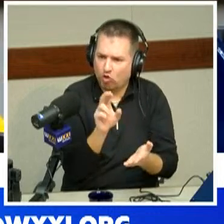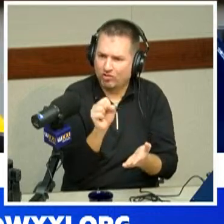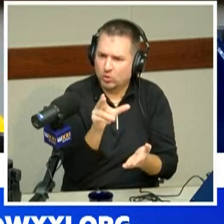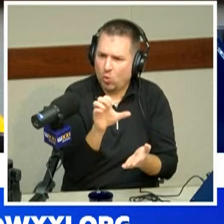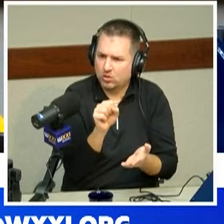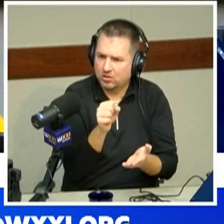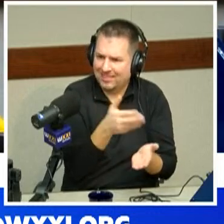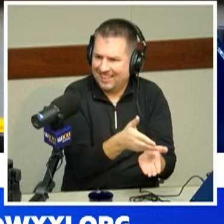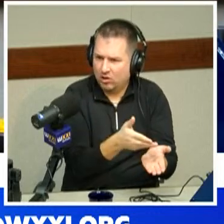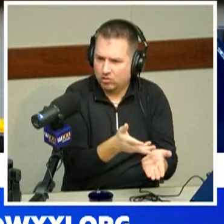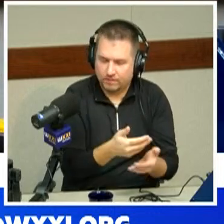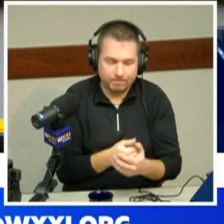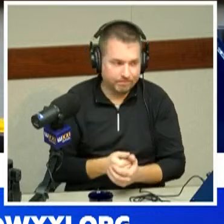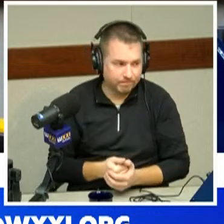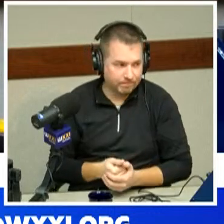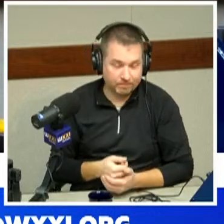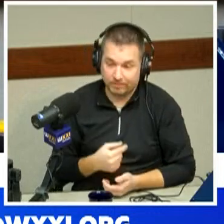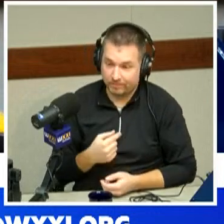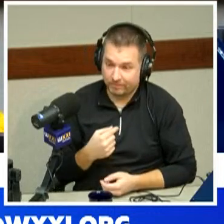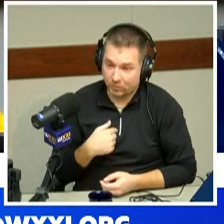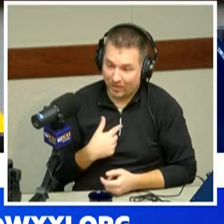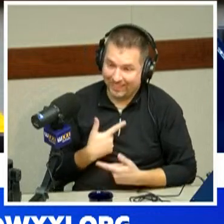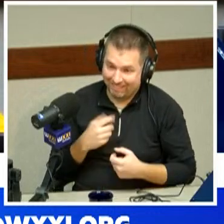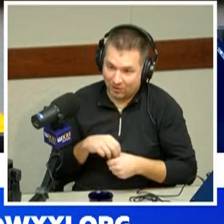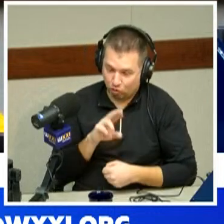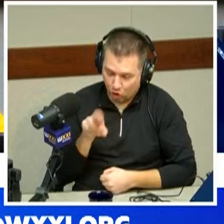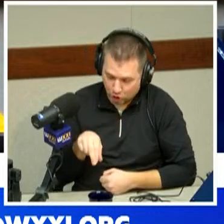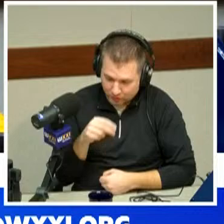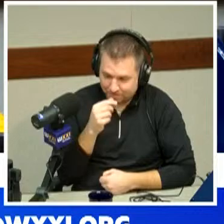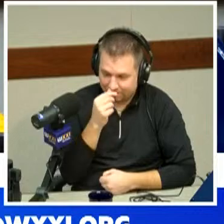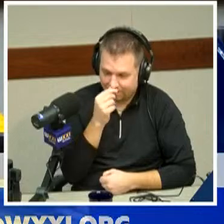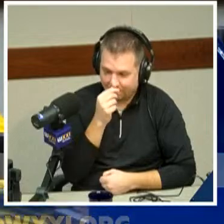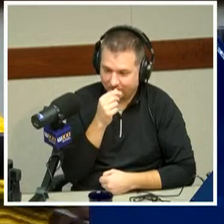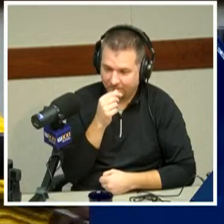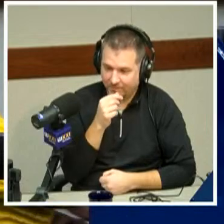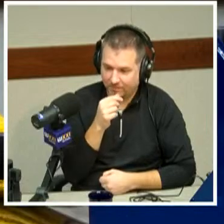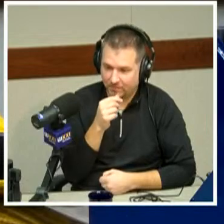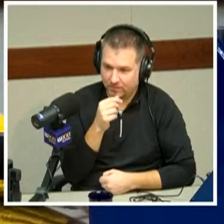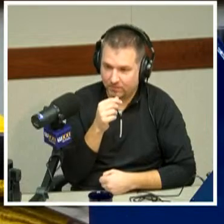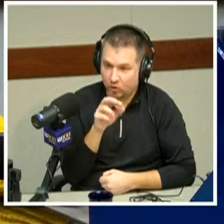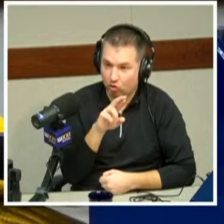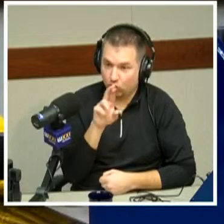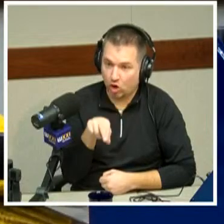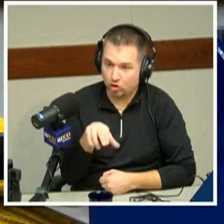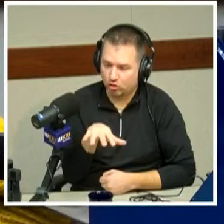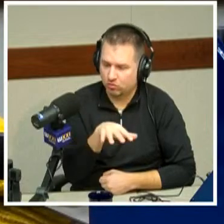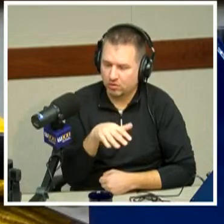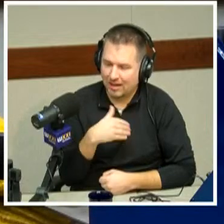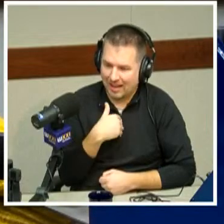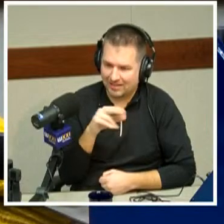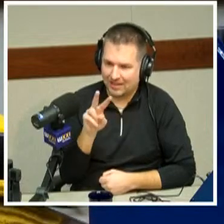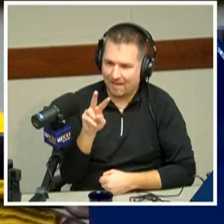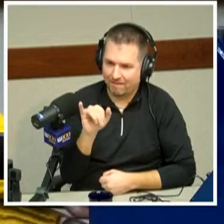so as you know we live in Rochester and um we have a very strong and vibrant deaf community